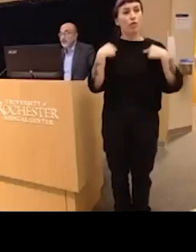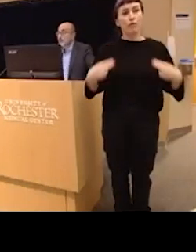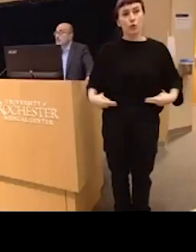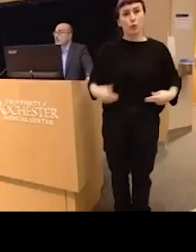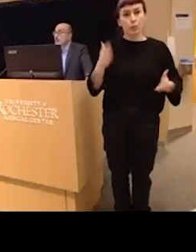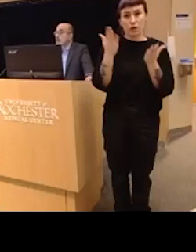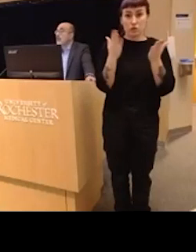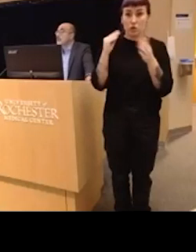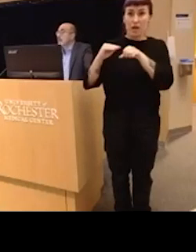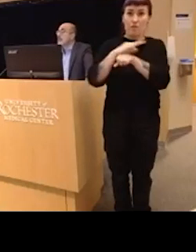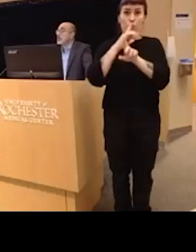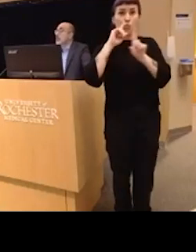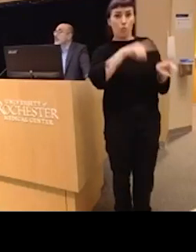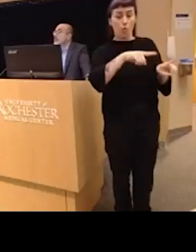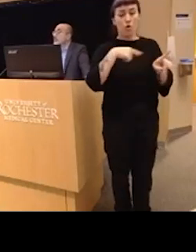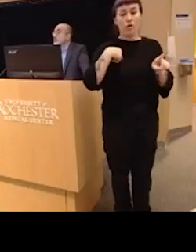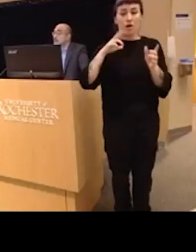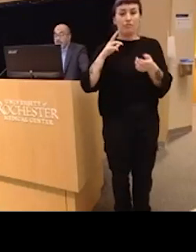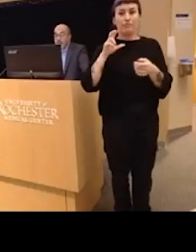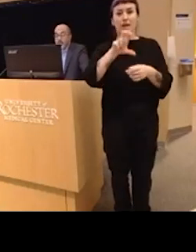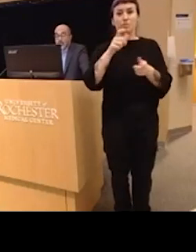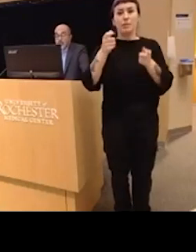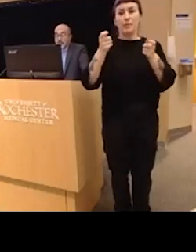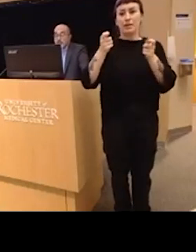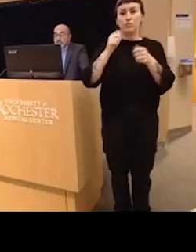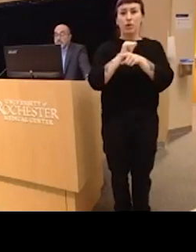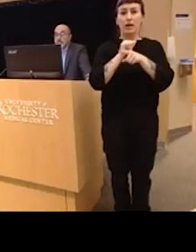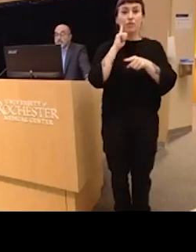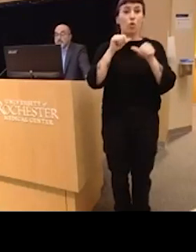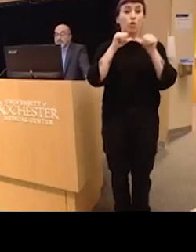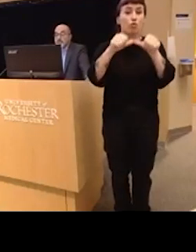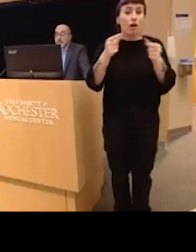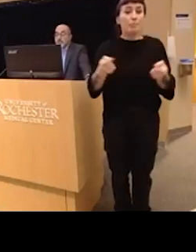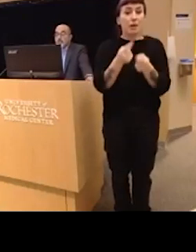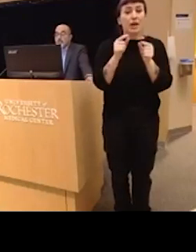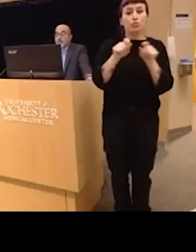Force report on best management practices for chronic pain came out in 2019 it was really um